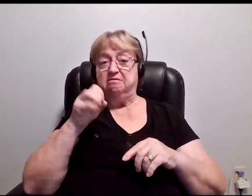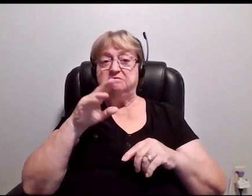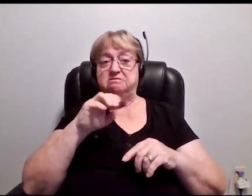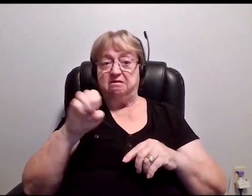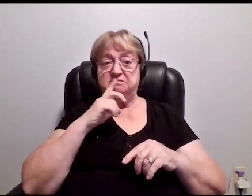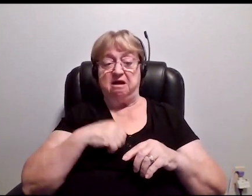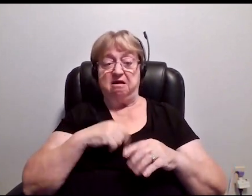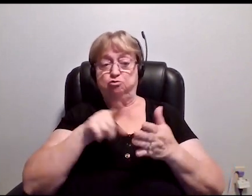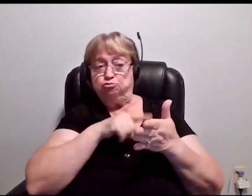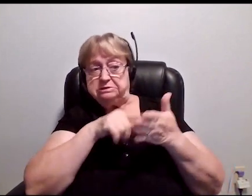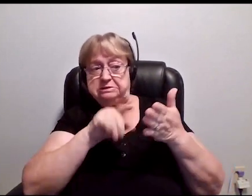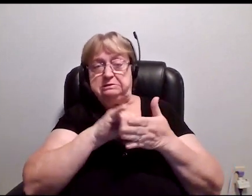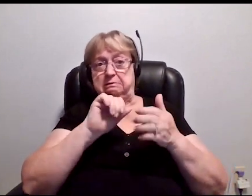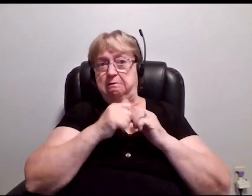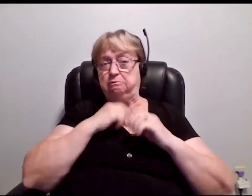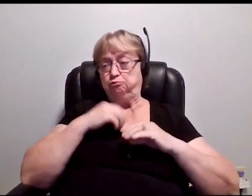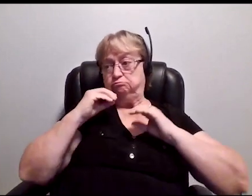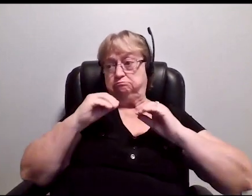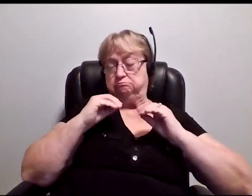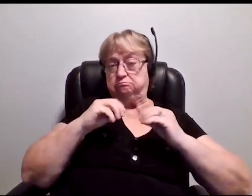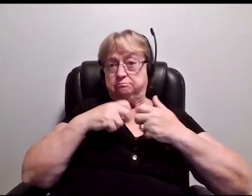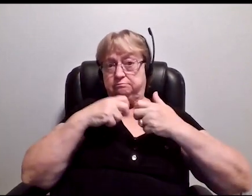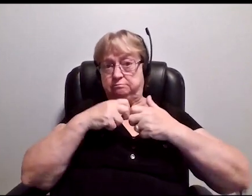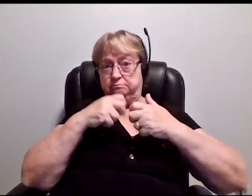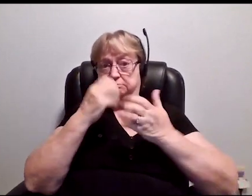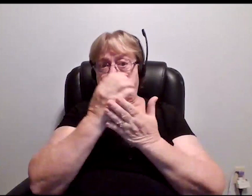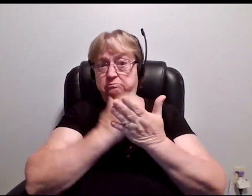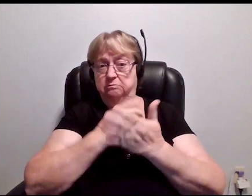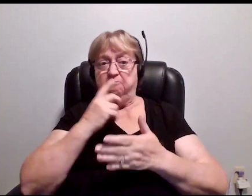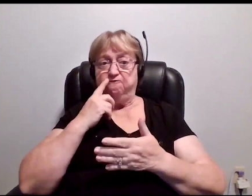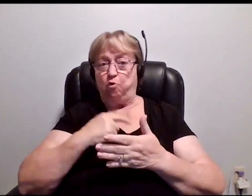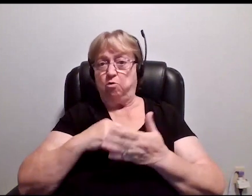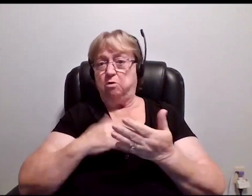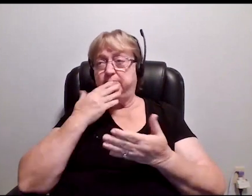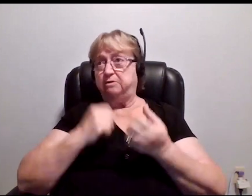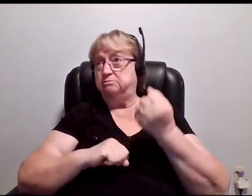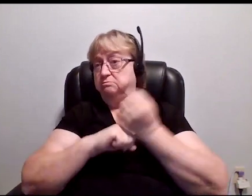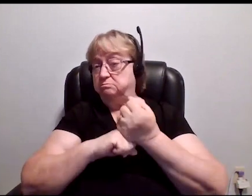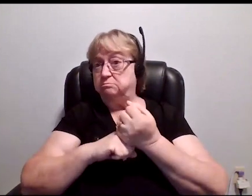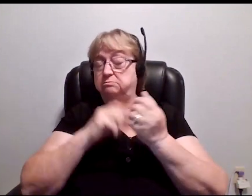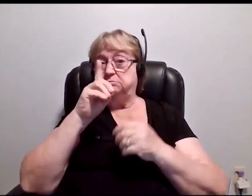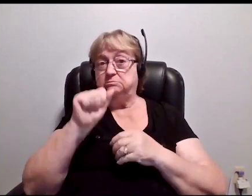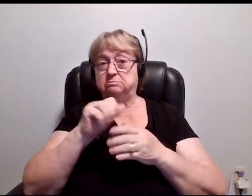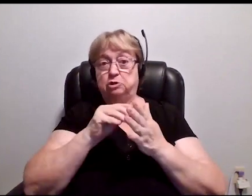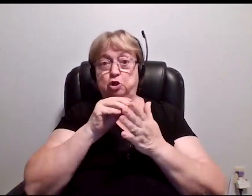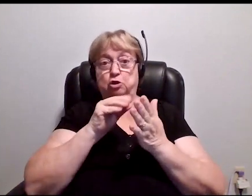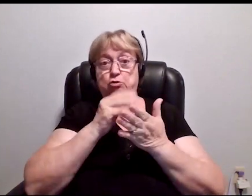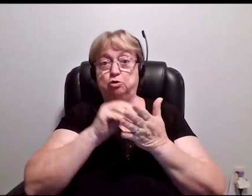can teach physics courses in ways to better support disabled learners. Our intended outcome was to move physics communities